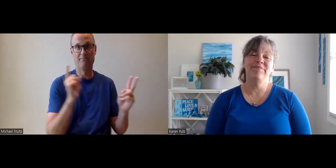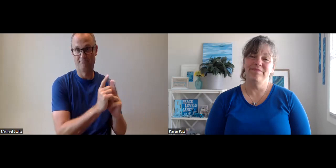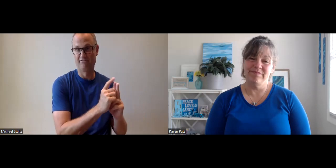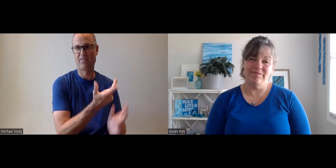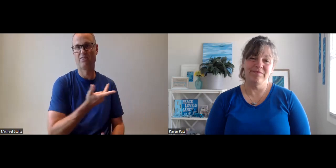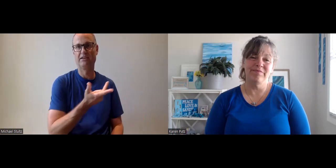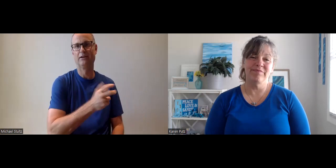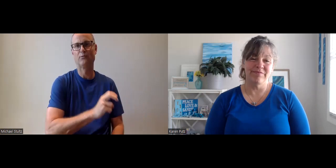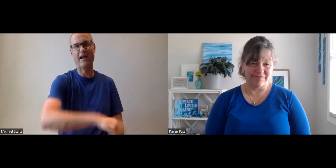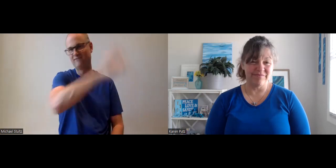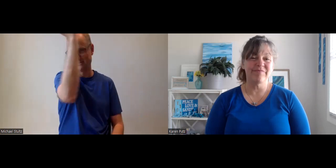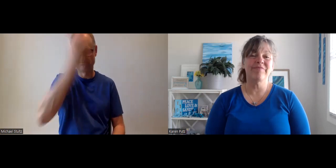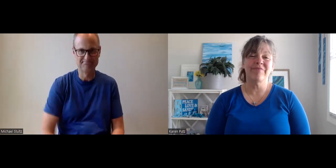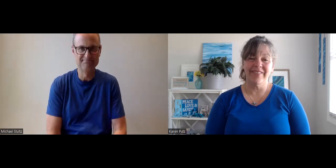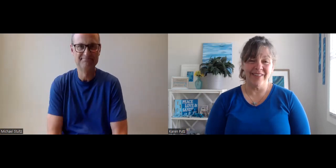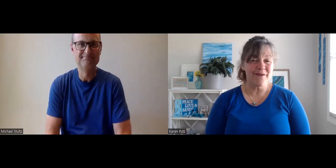mountain range,